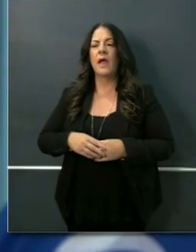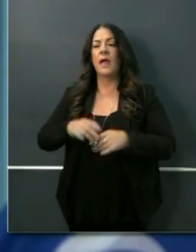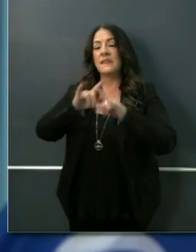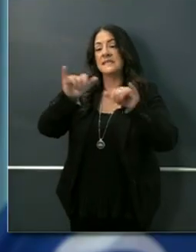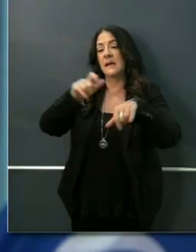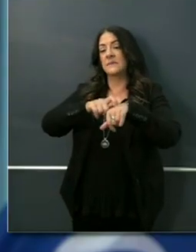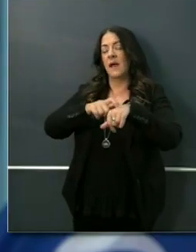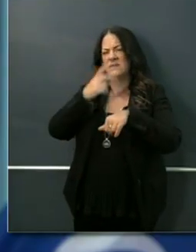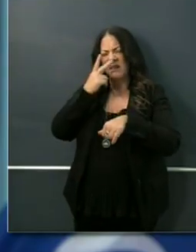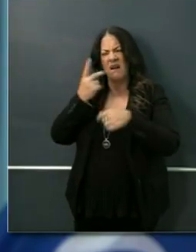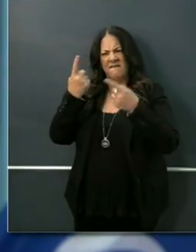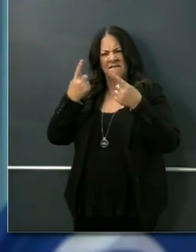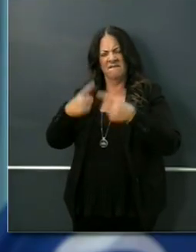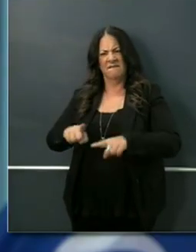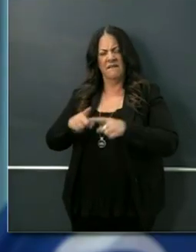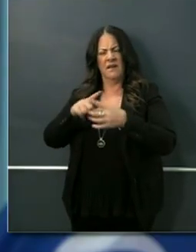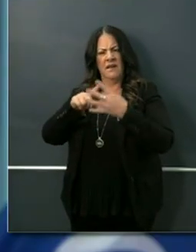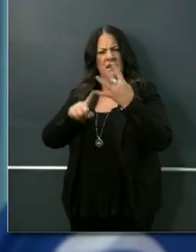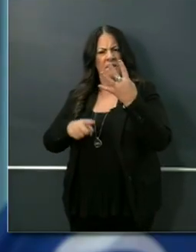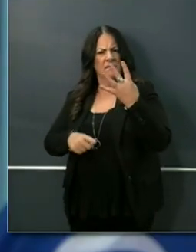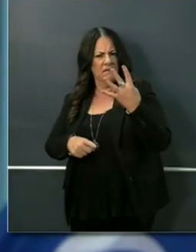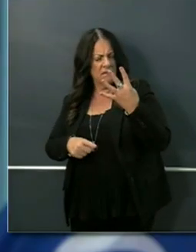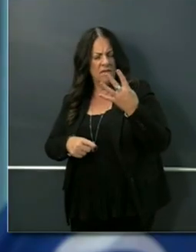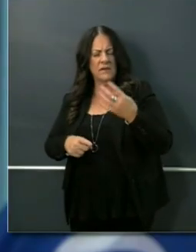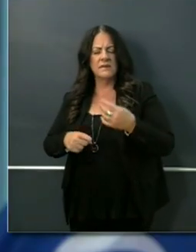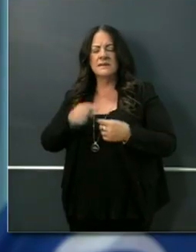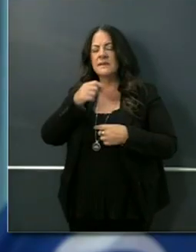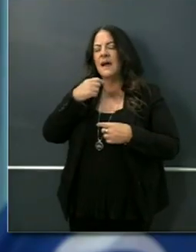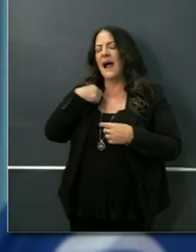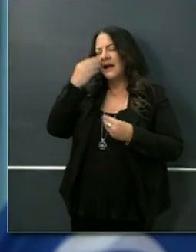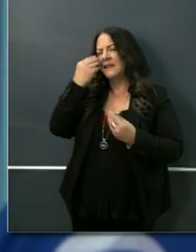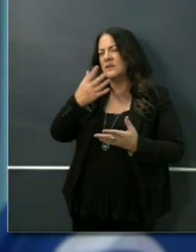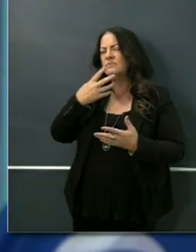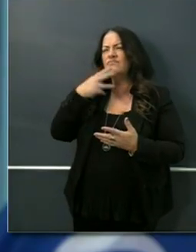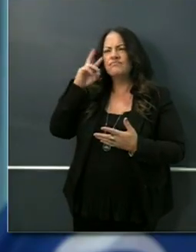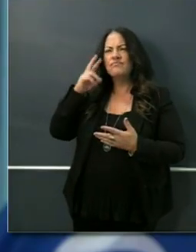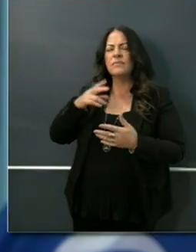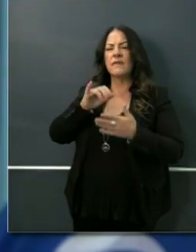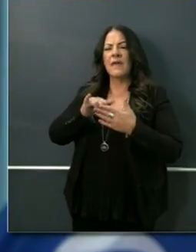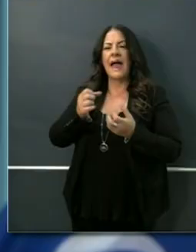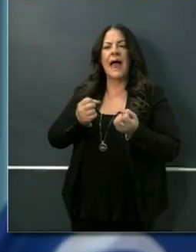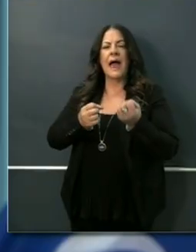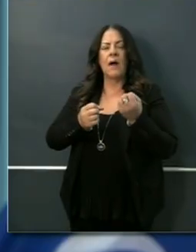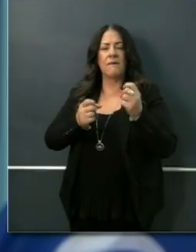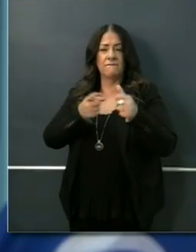HOSPITALIZATIONS AND ICU PATIENTS. WE SAW FOUR THINGS HAPPEN AT